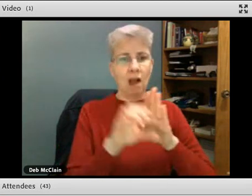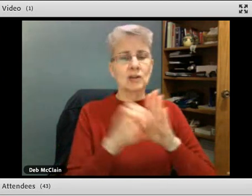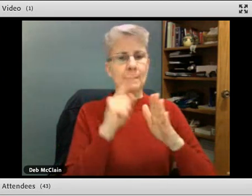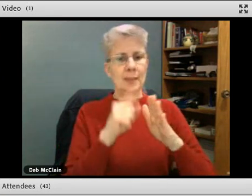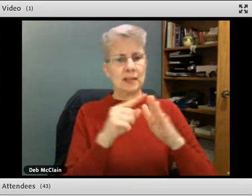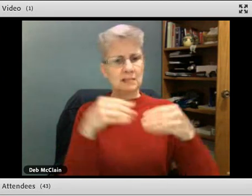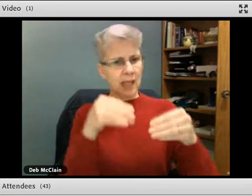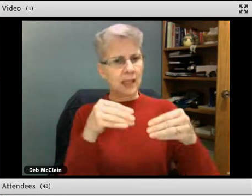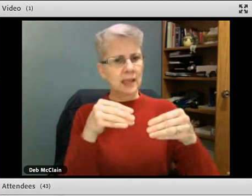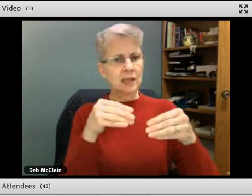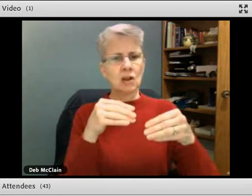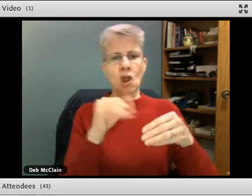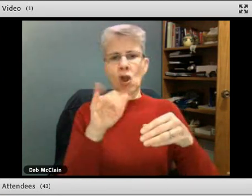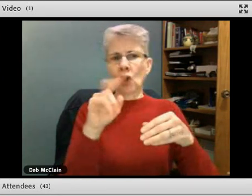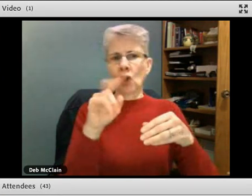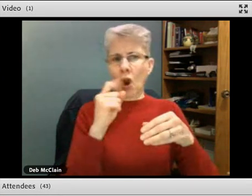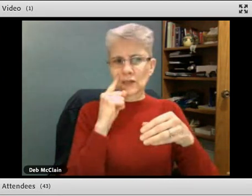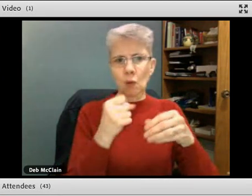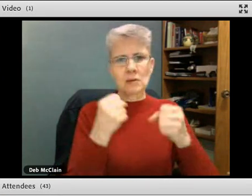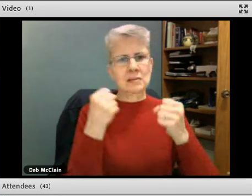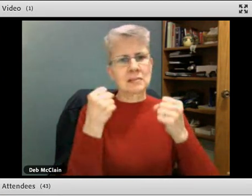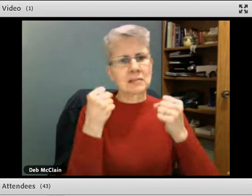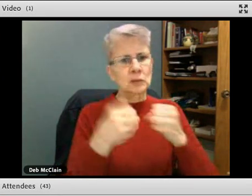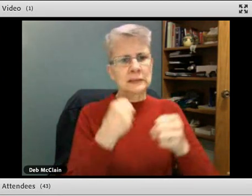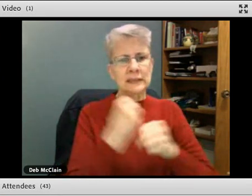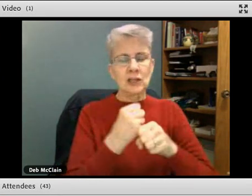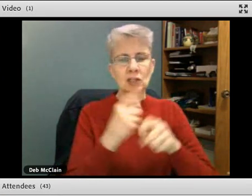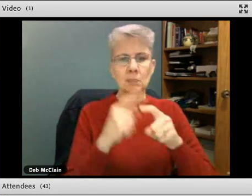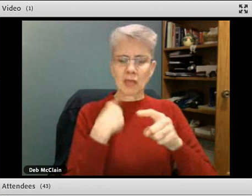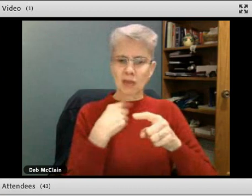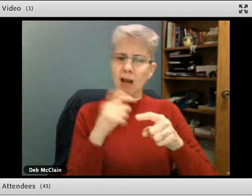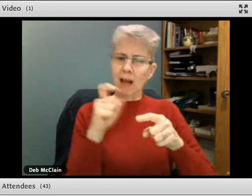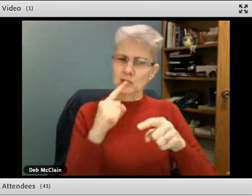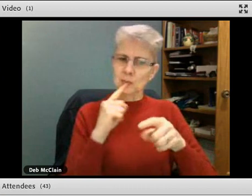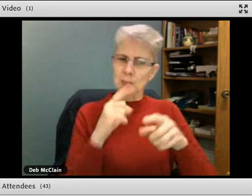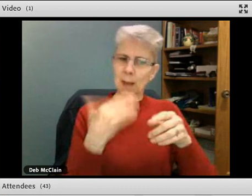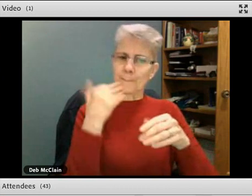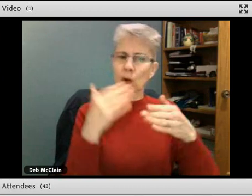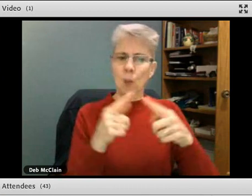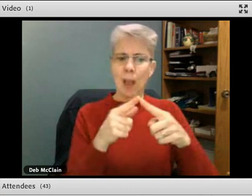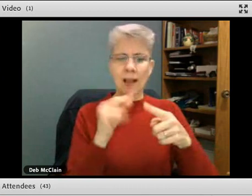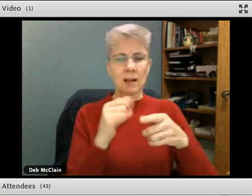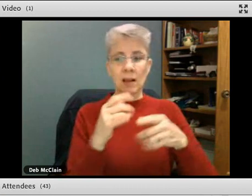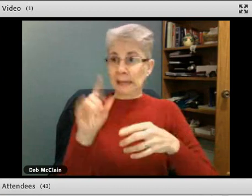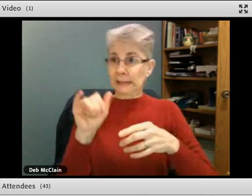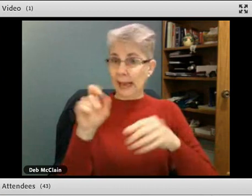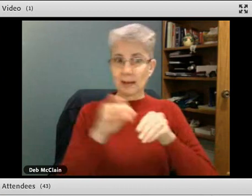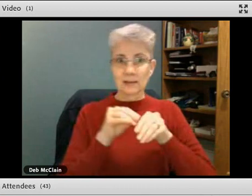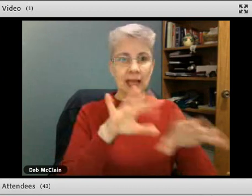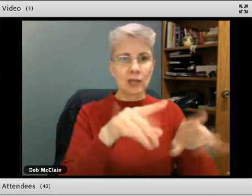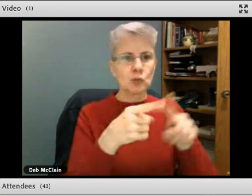but they figured there must be a more efficient way to get the data they were creating out to libraries throughout the country,